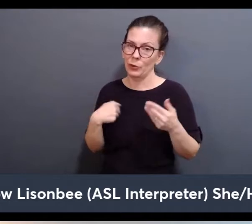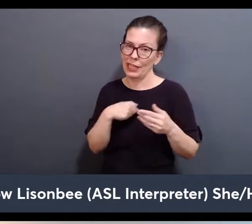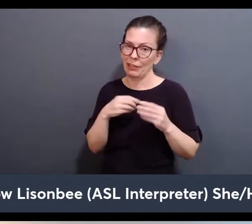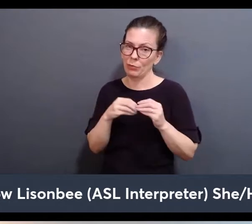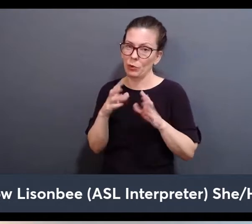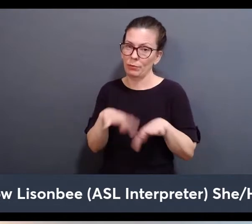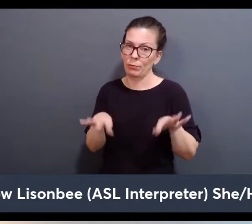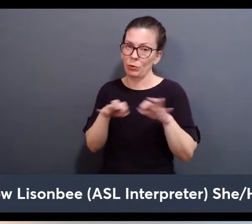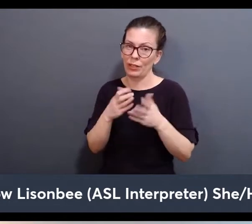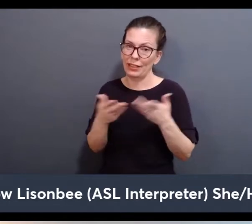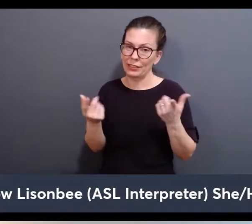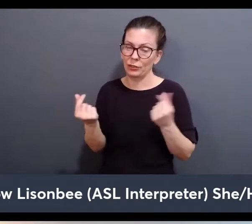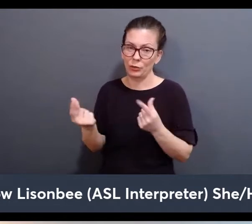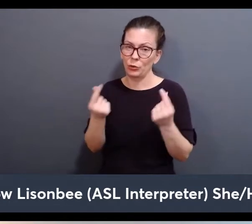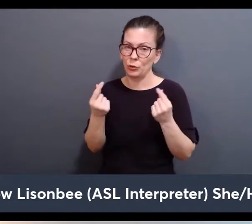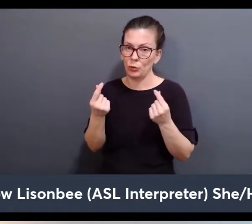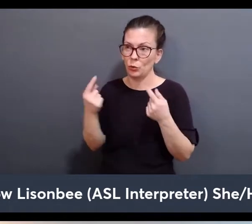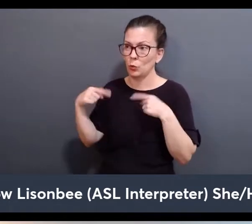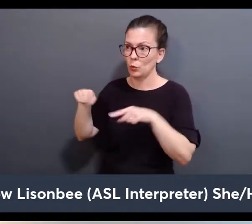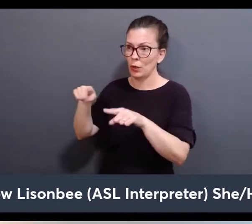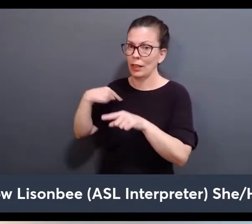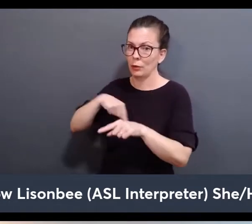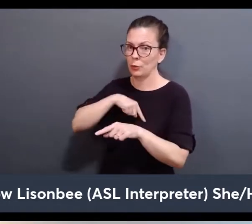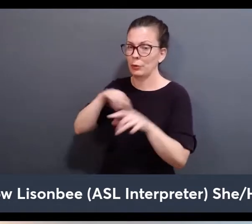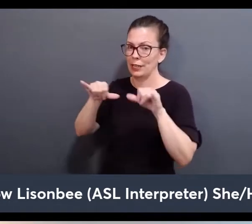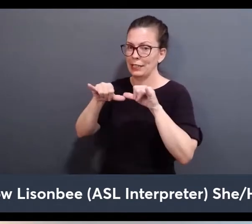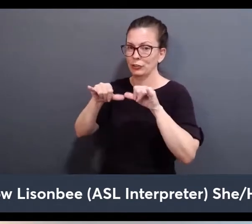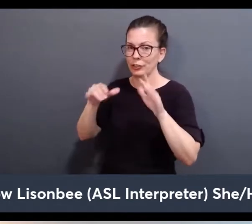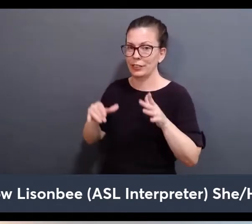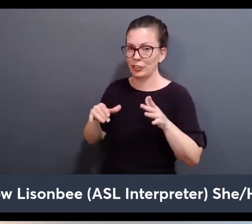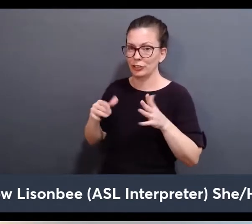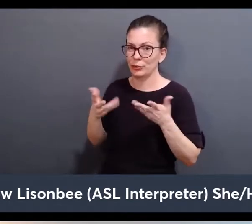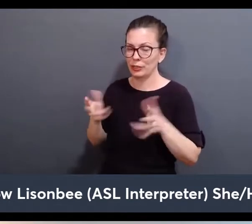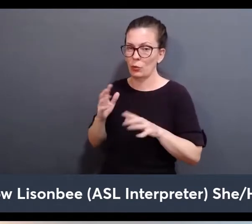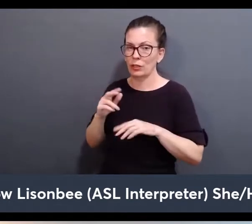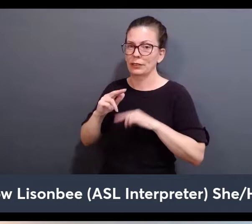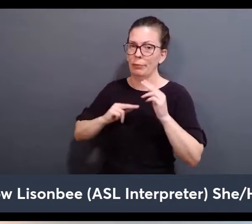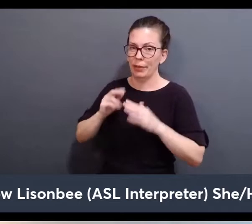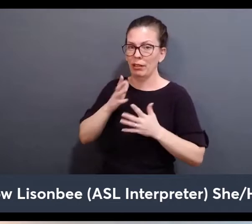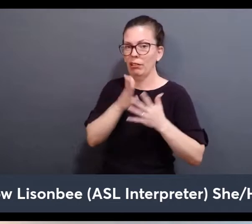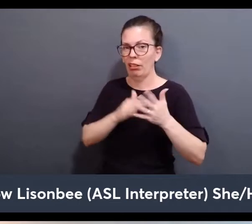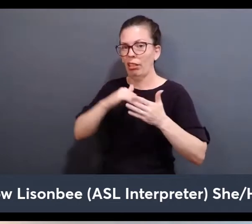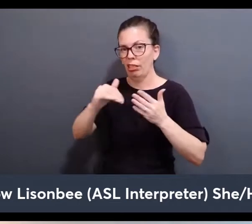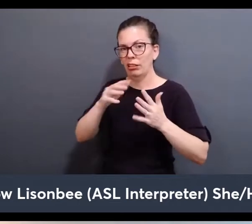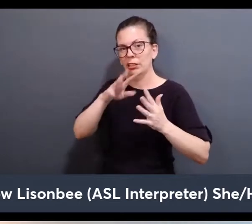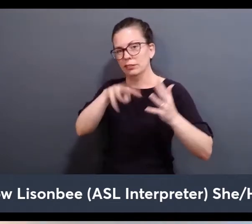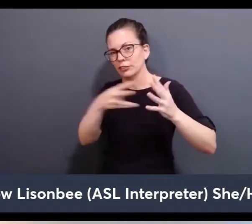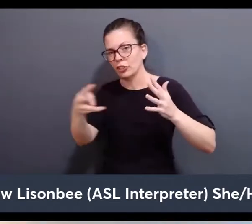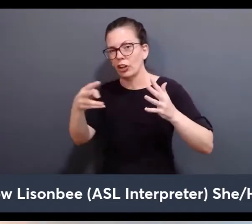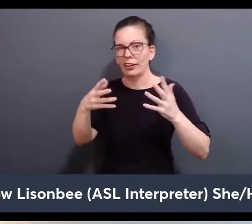when we were on those engineering teams than build charts and graphs and things. Well actually,